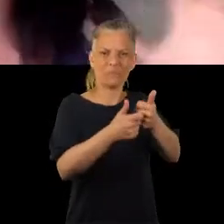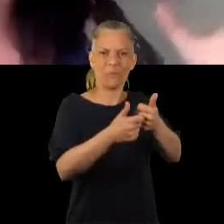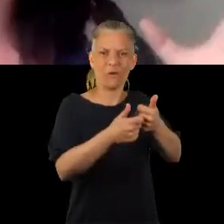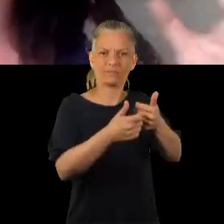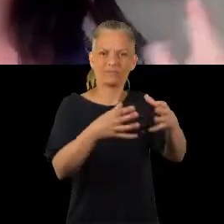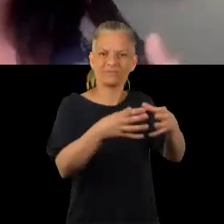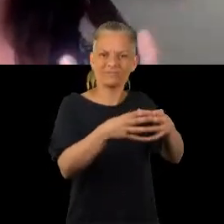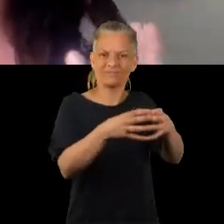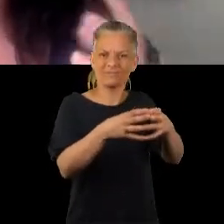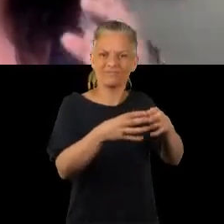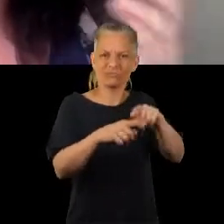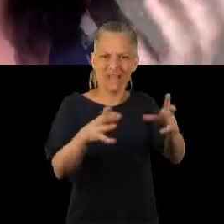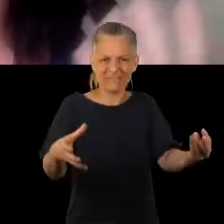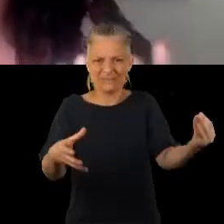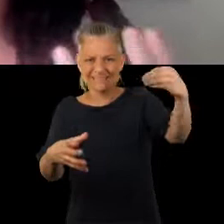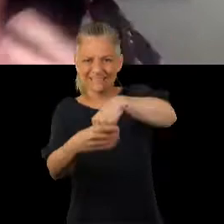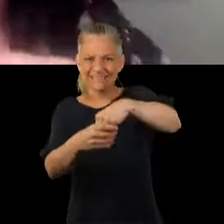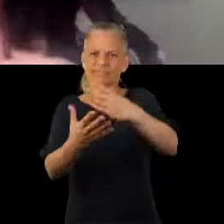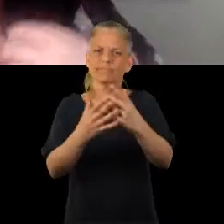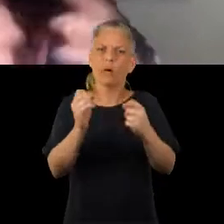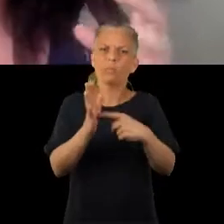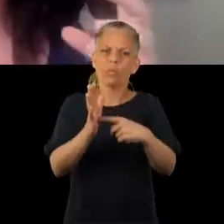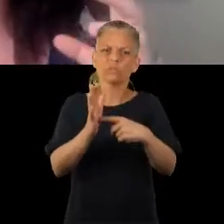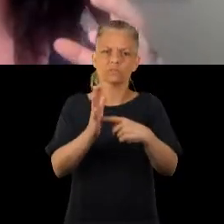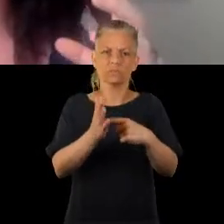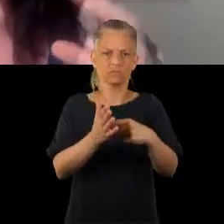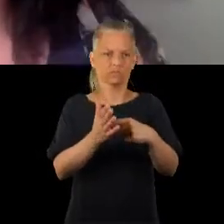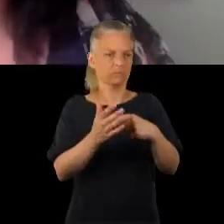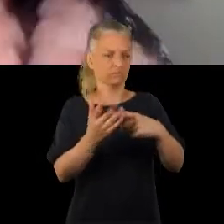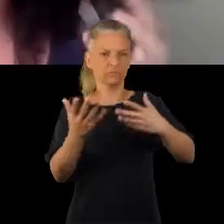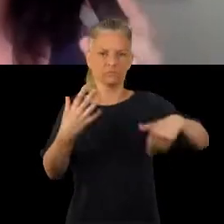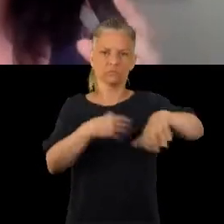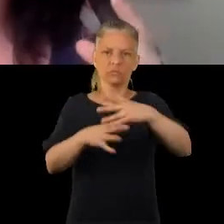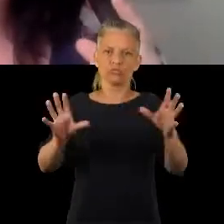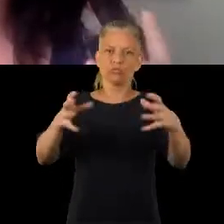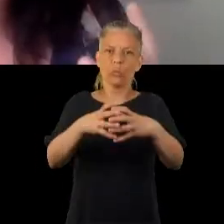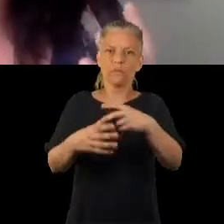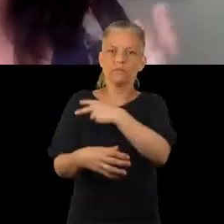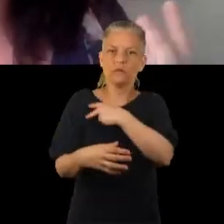to bring people together because often people get quite frightened about bringing peers in,